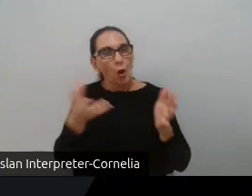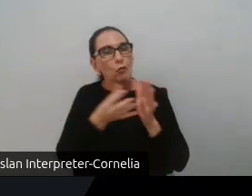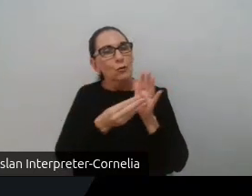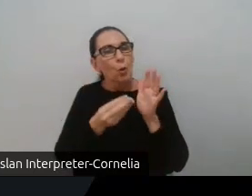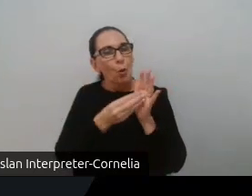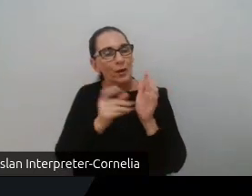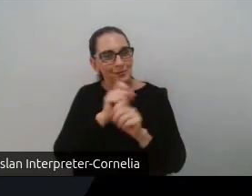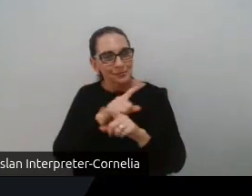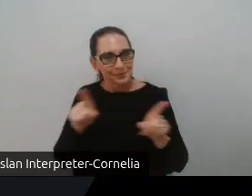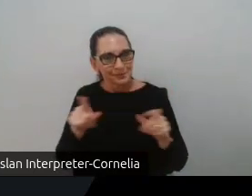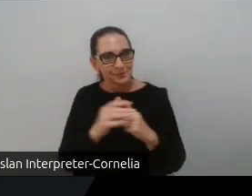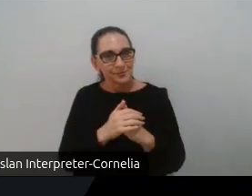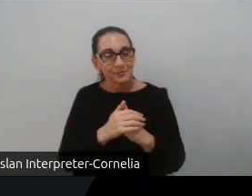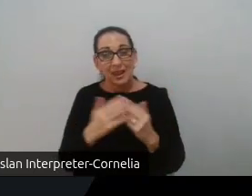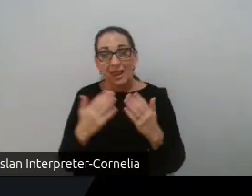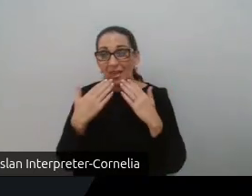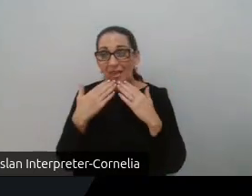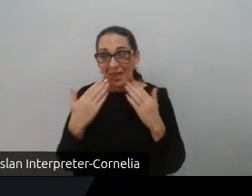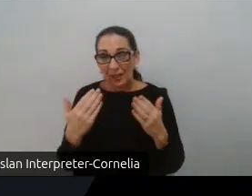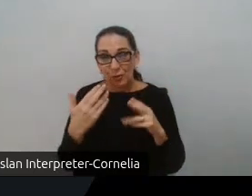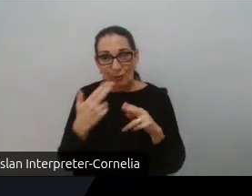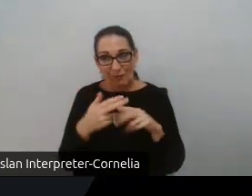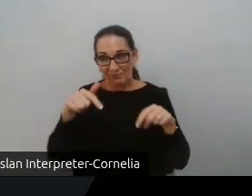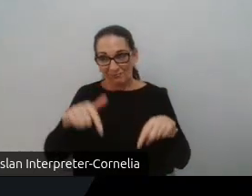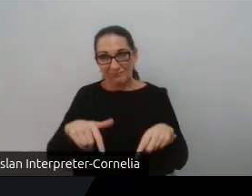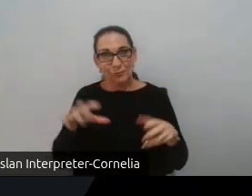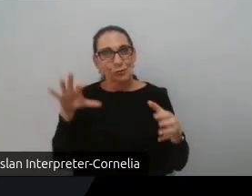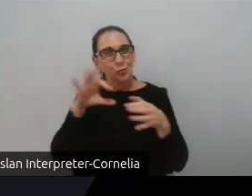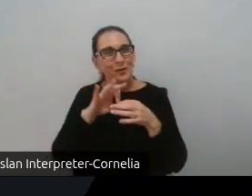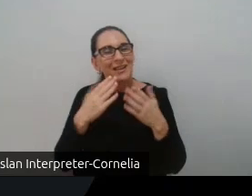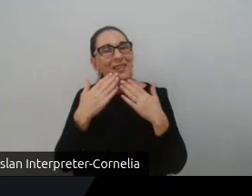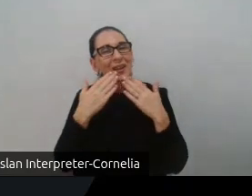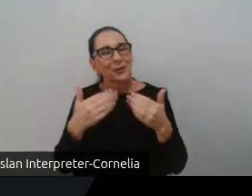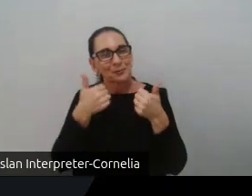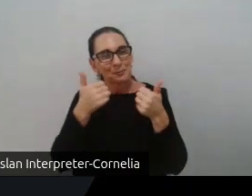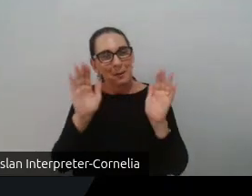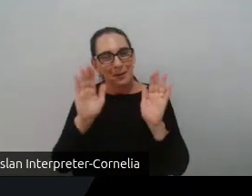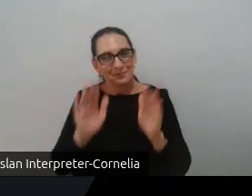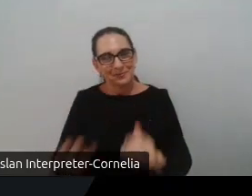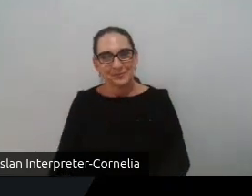thank you again for spending the afternoon with us and all the best. Thanks very much. Bye-bye.